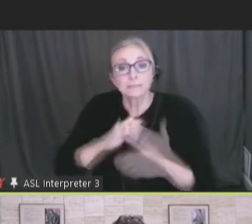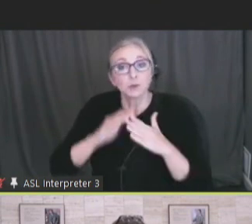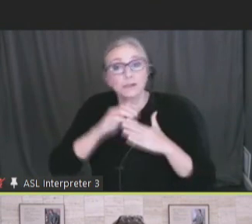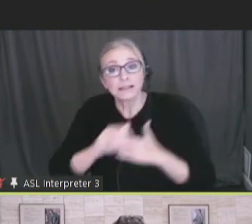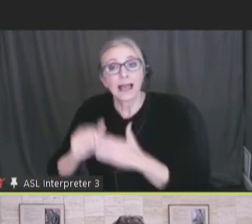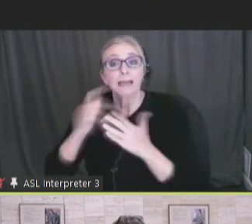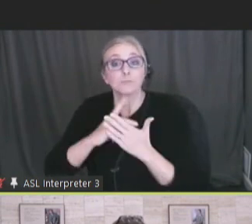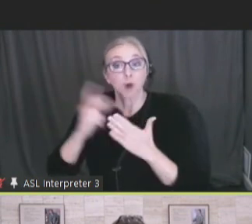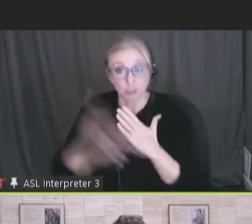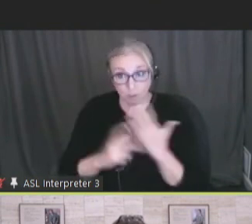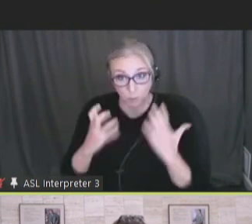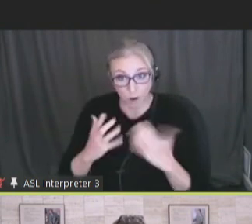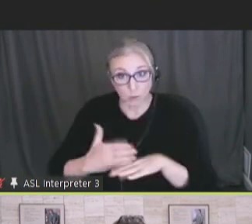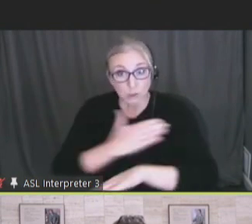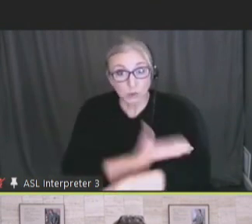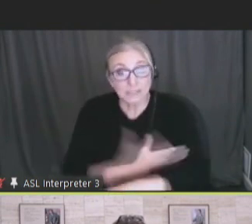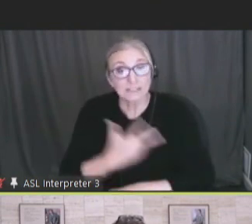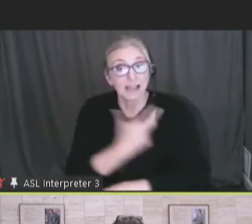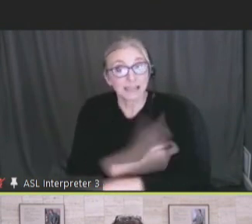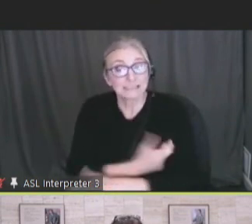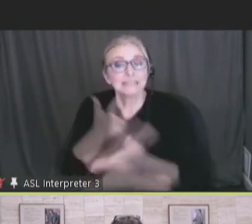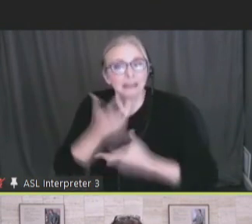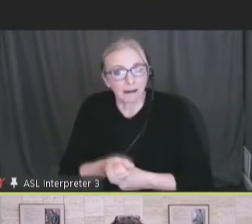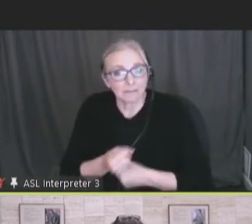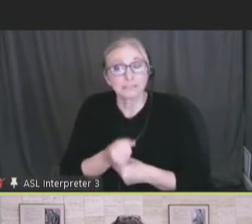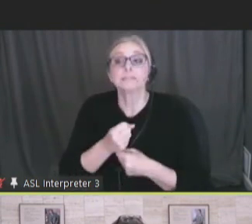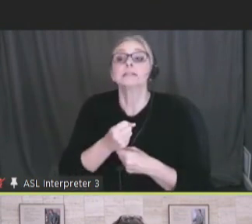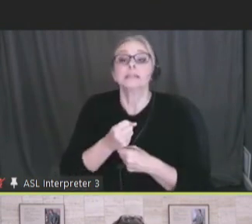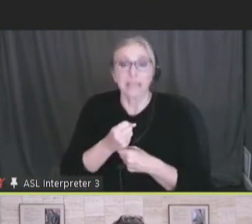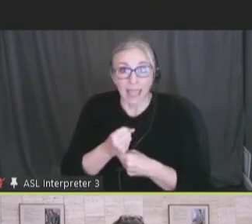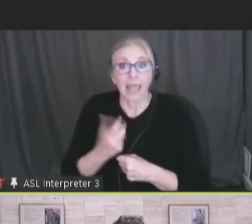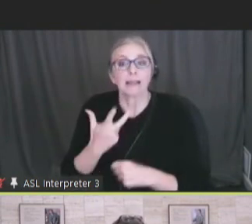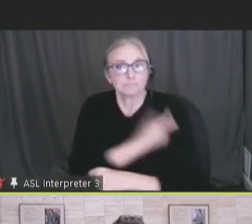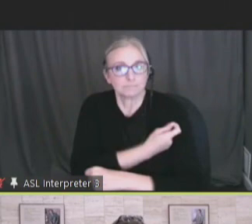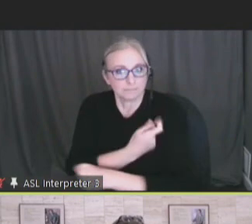that seek to increase vaccine confidence and uptake. And break down barriers to access,